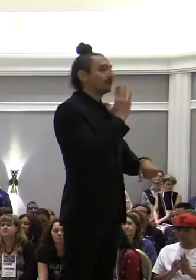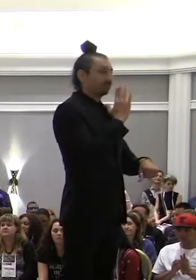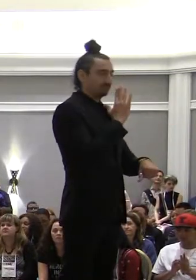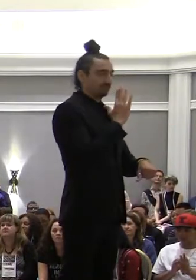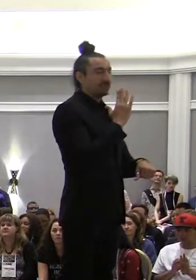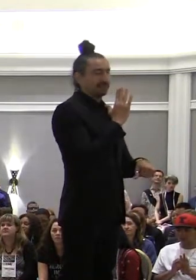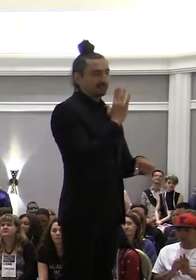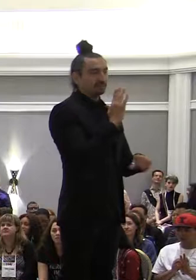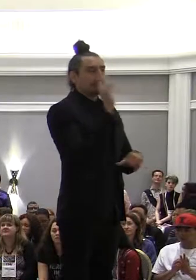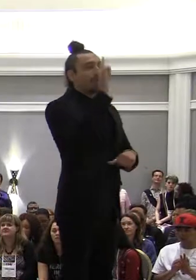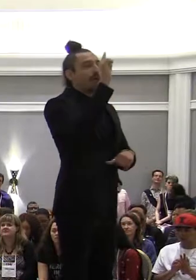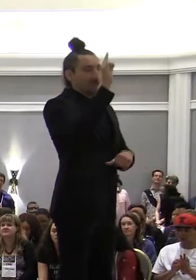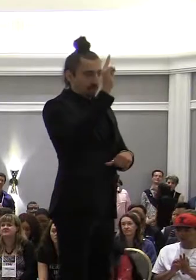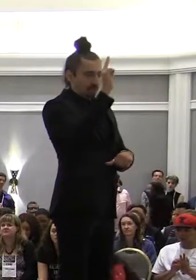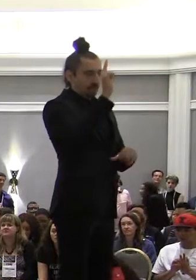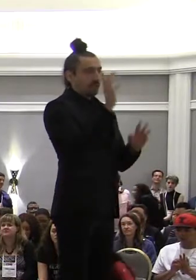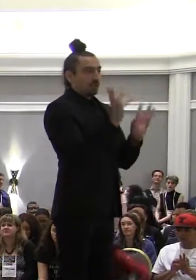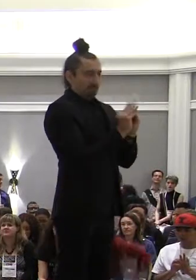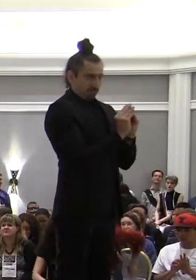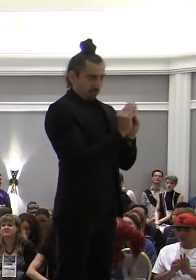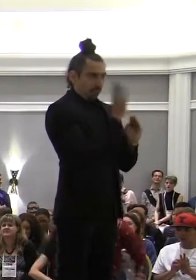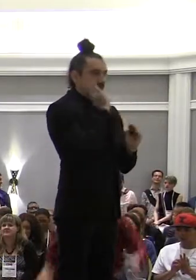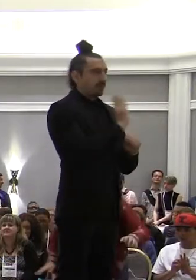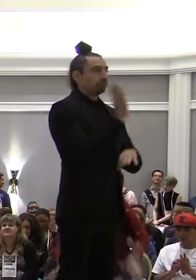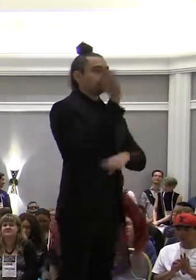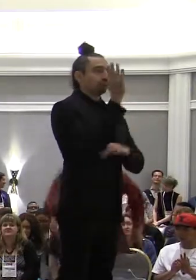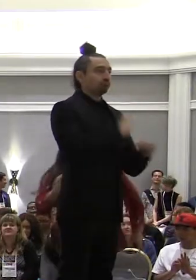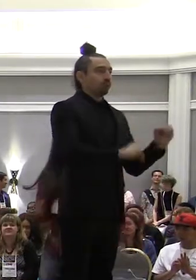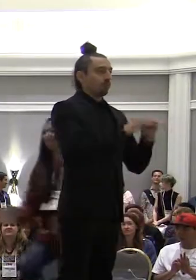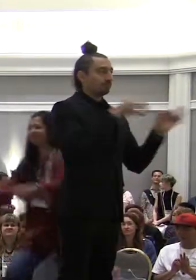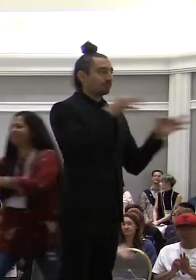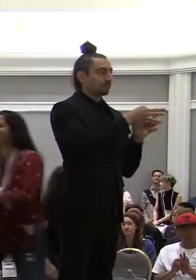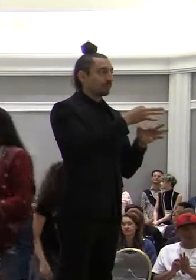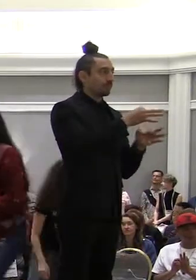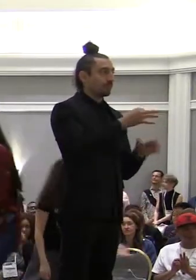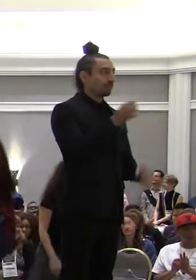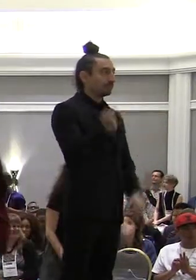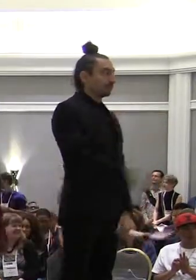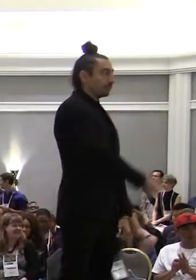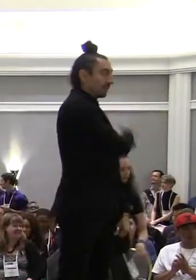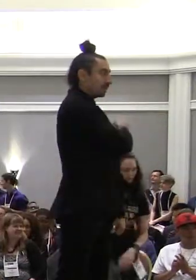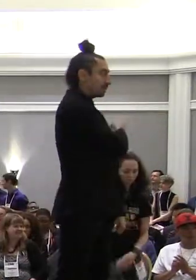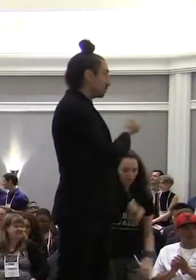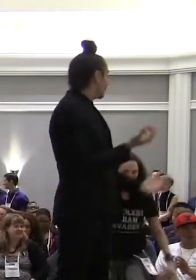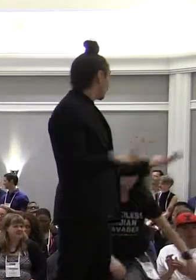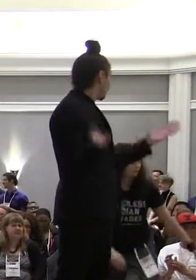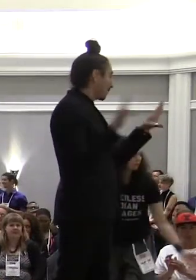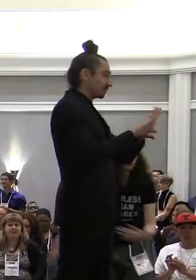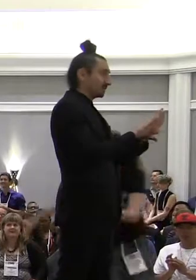but I'm going to allow Annalisa to actually close us out. (Annalisa) Do you want them come?